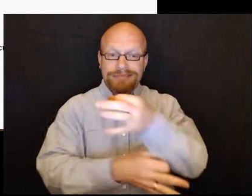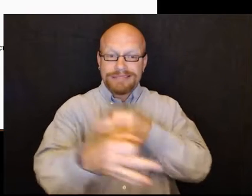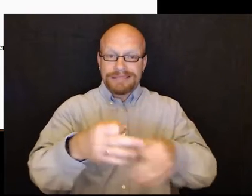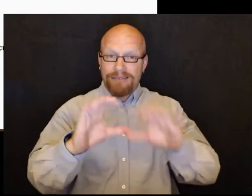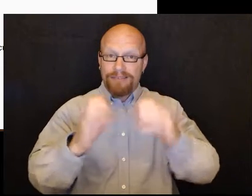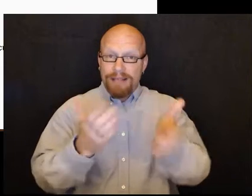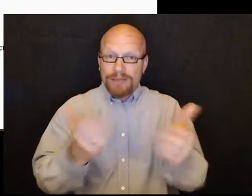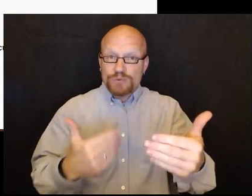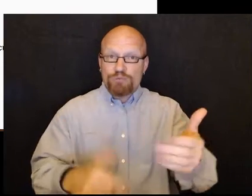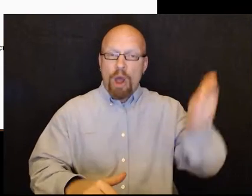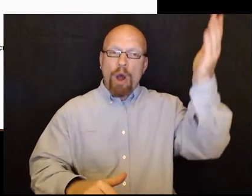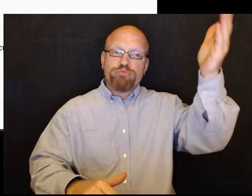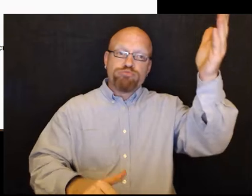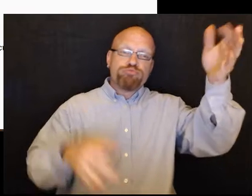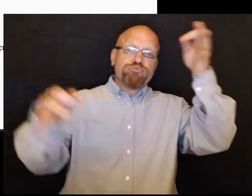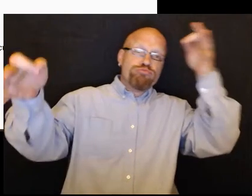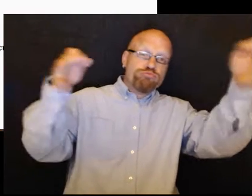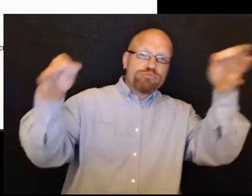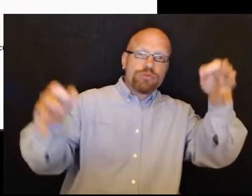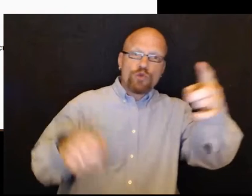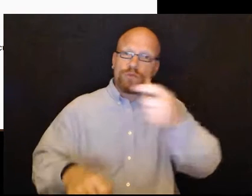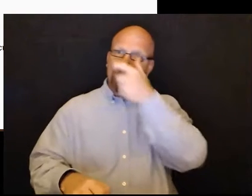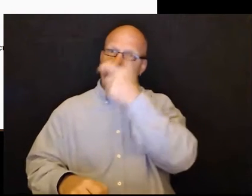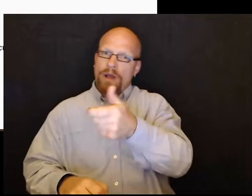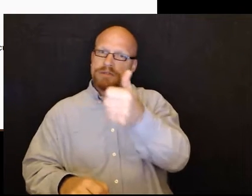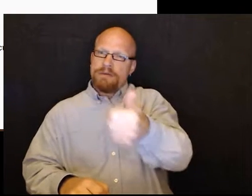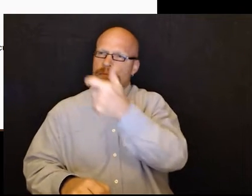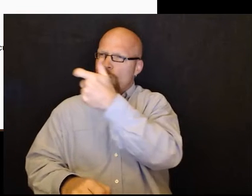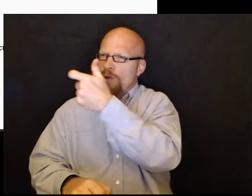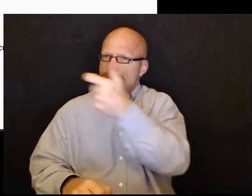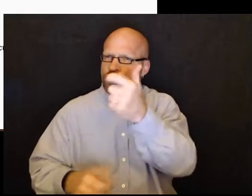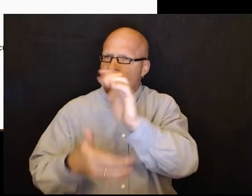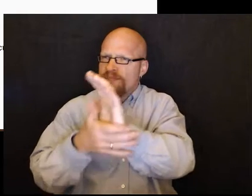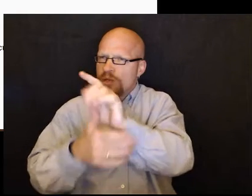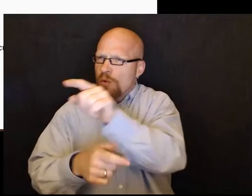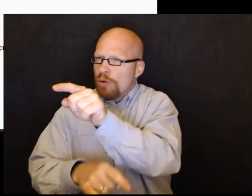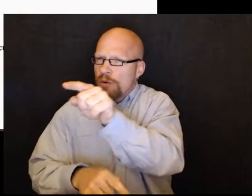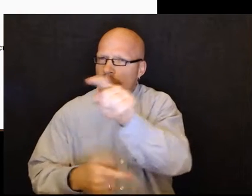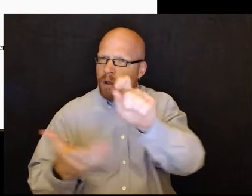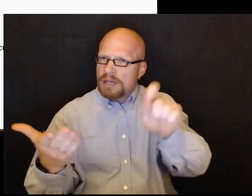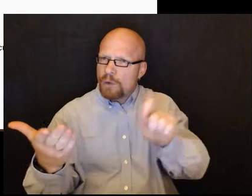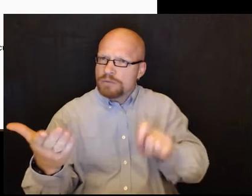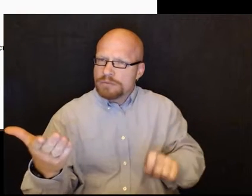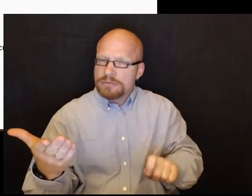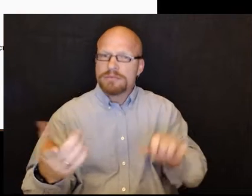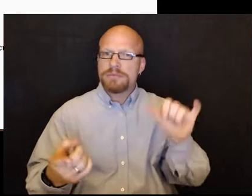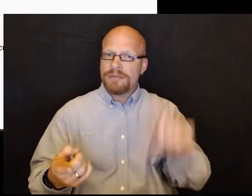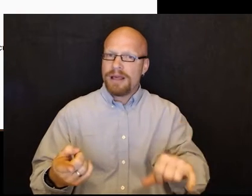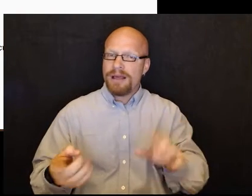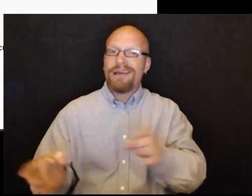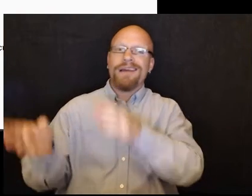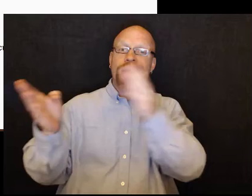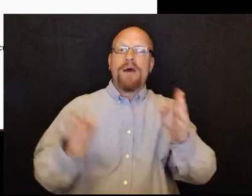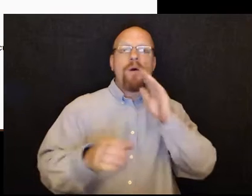I can do what I want is just there... This is... this is a lot of work instead of going to class